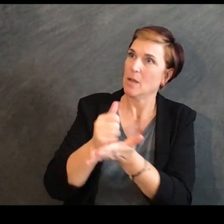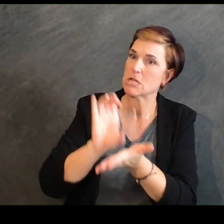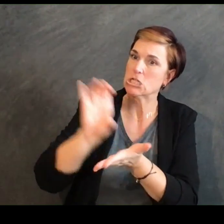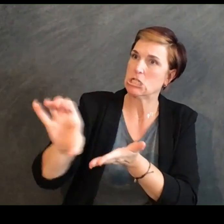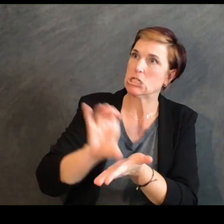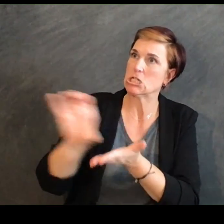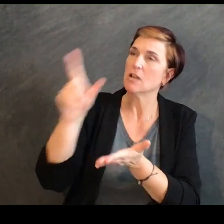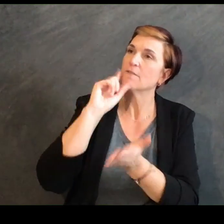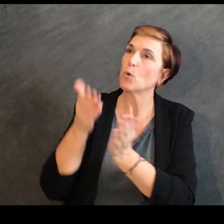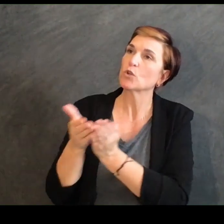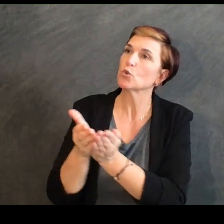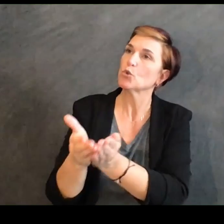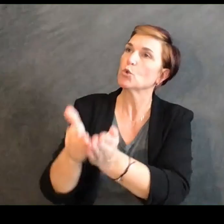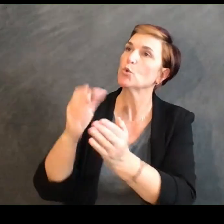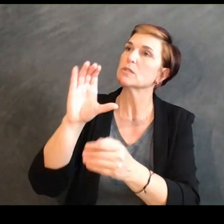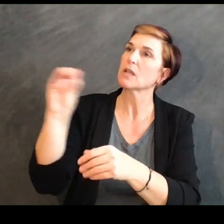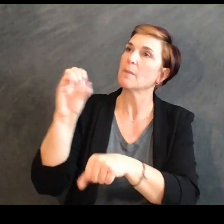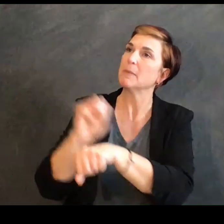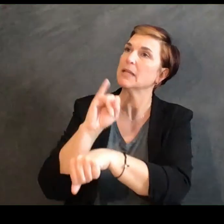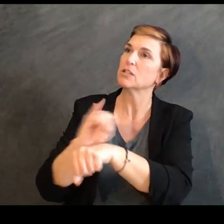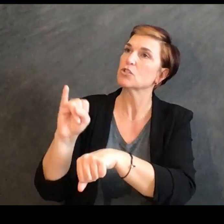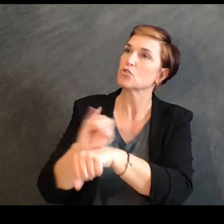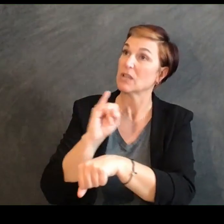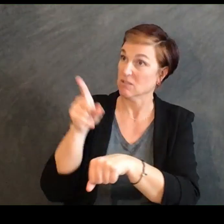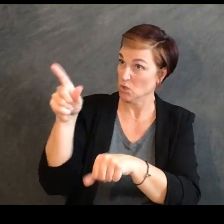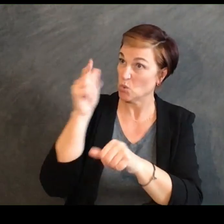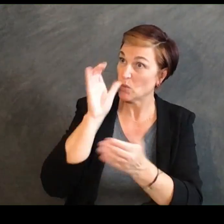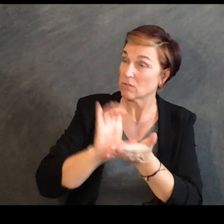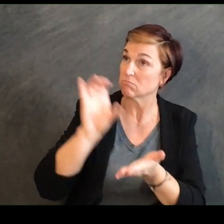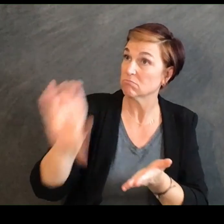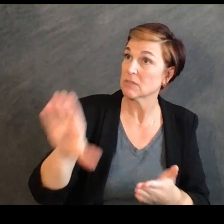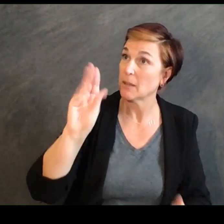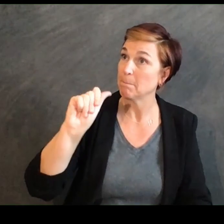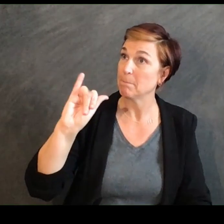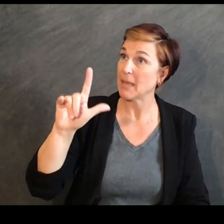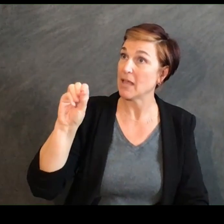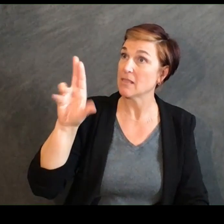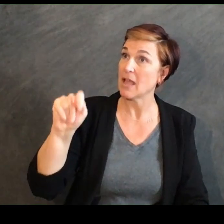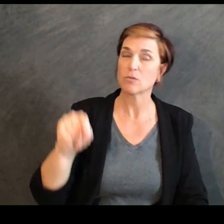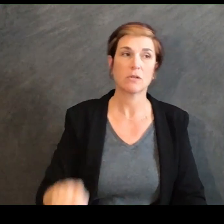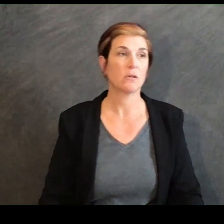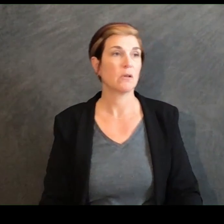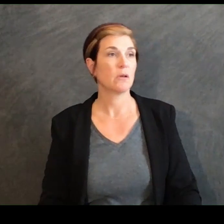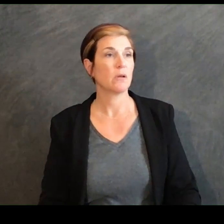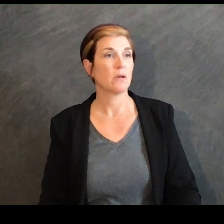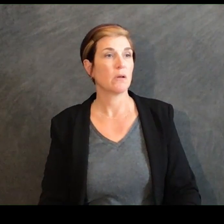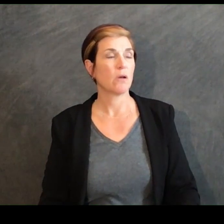something you're still looking at and how much would that be well I didn't suggest that it could happen but I can tell you it's an industry that was very